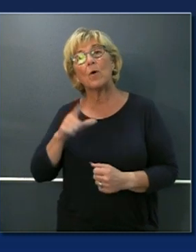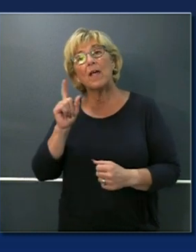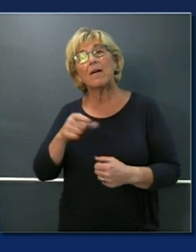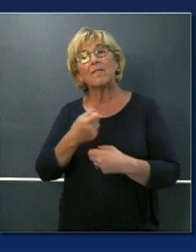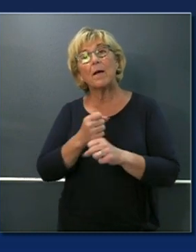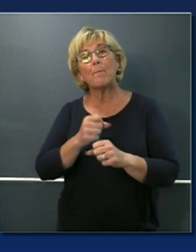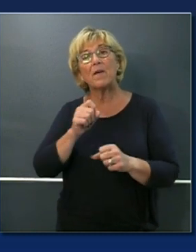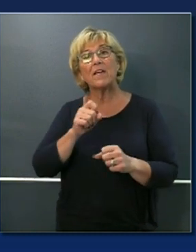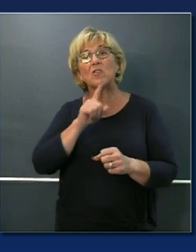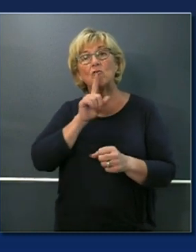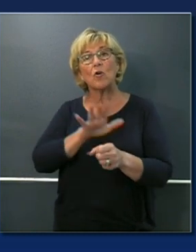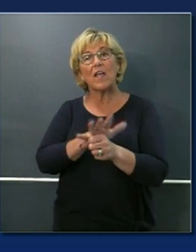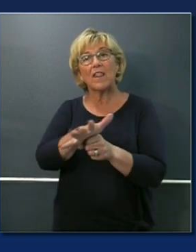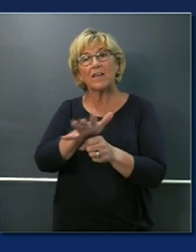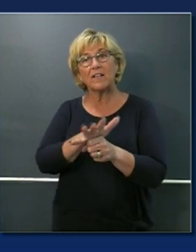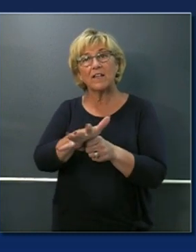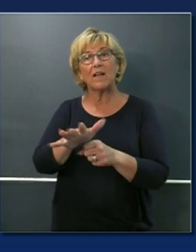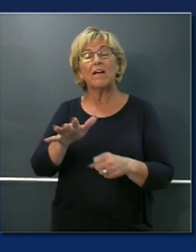IF THERE IS INCREASED MOVEMENT